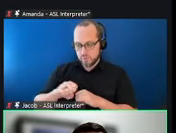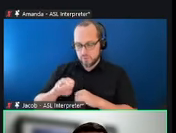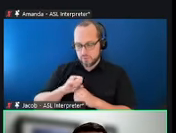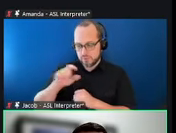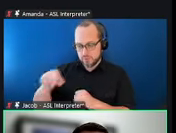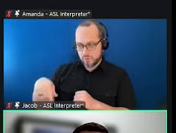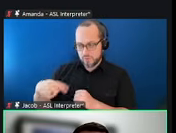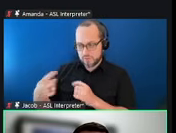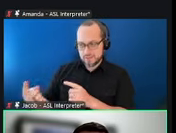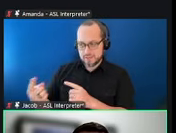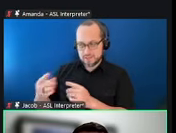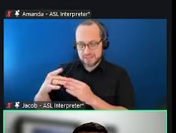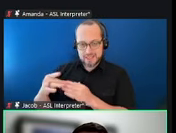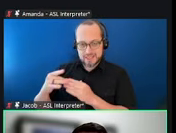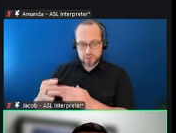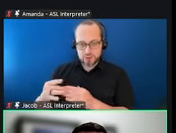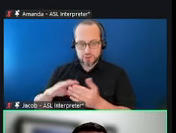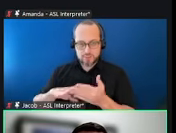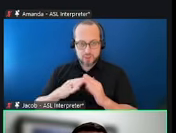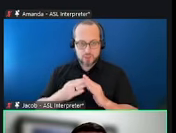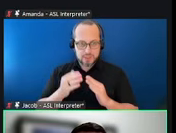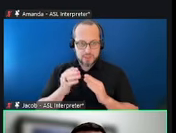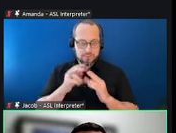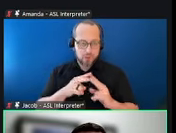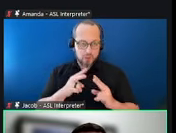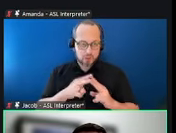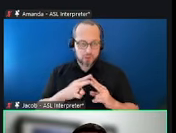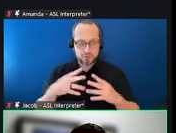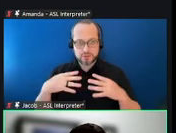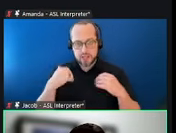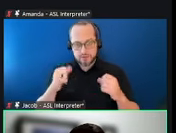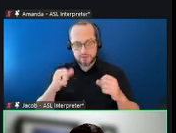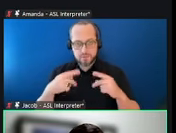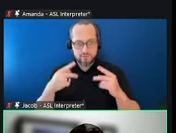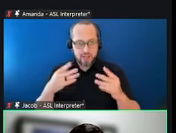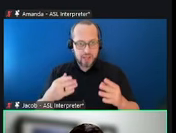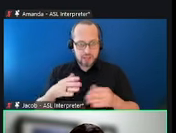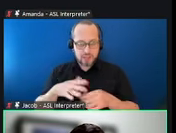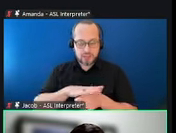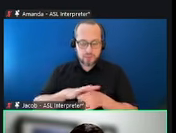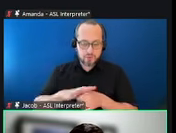also by community partners, healthcare providers, local governments, faith-based organizations,